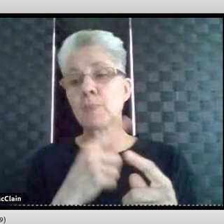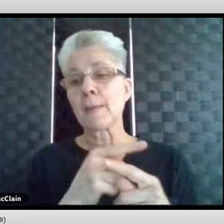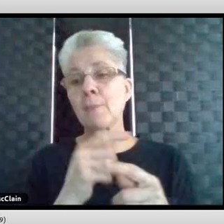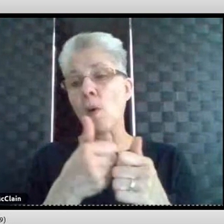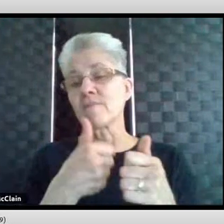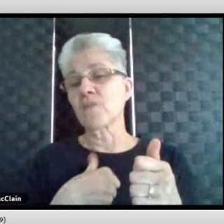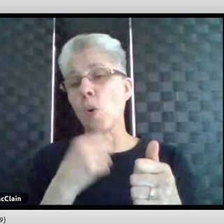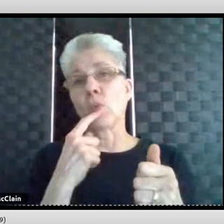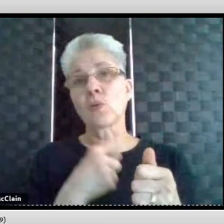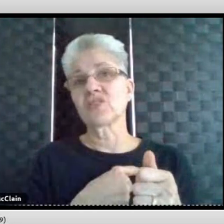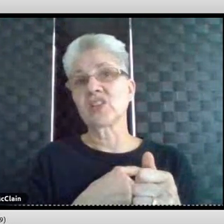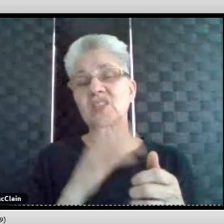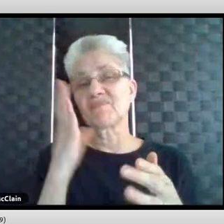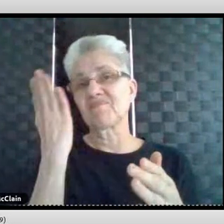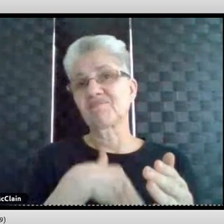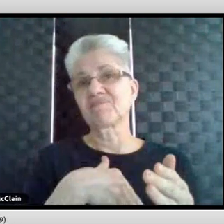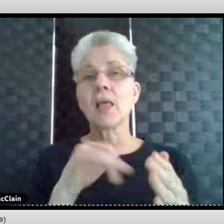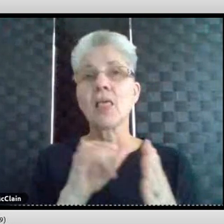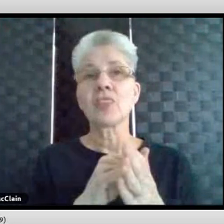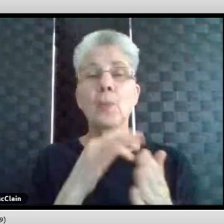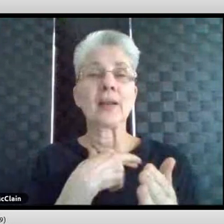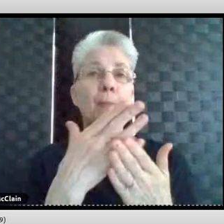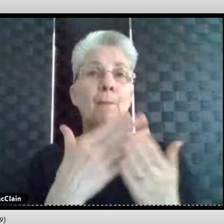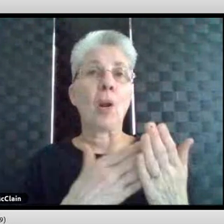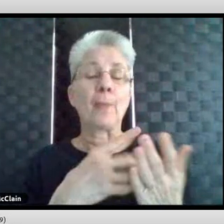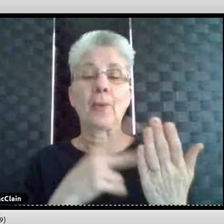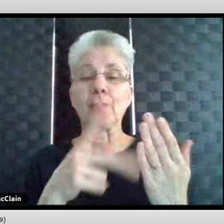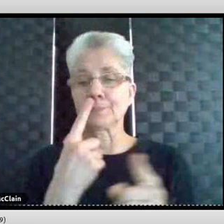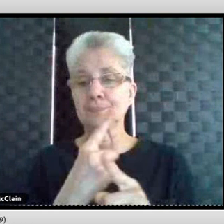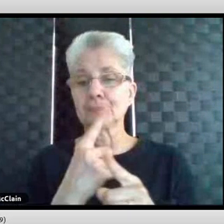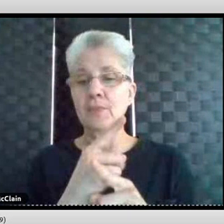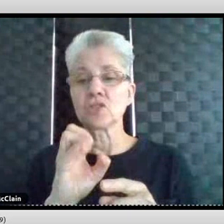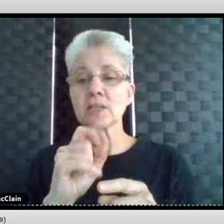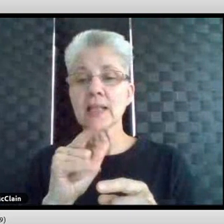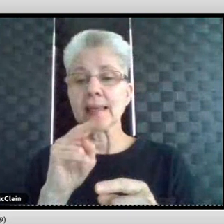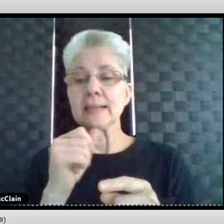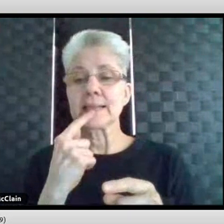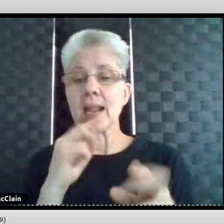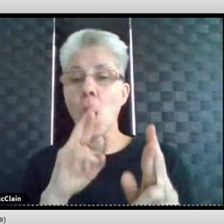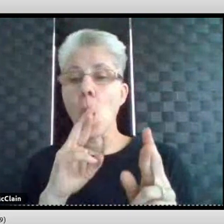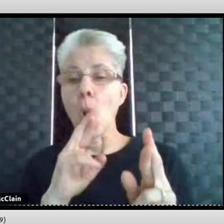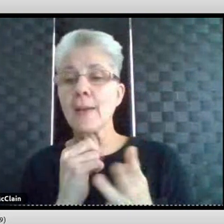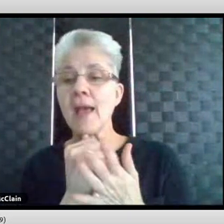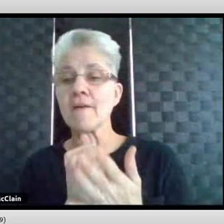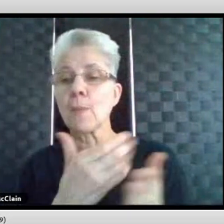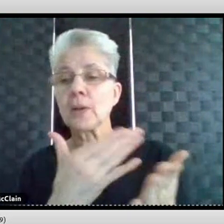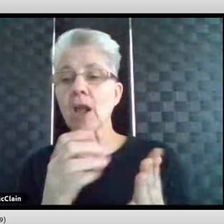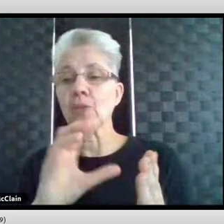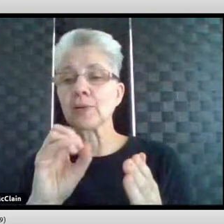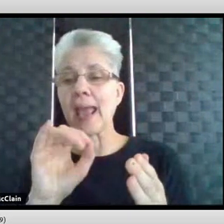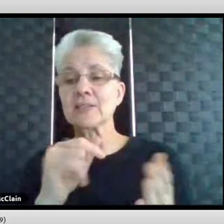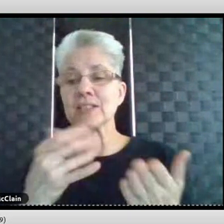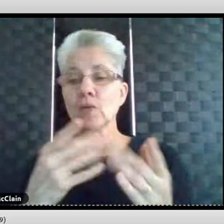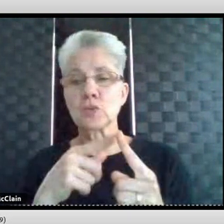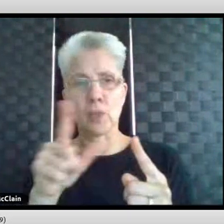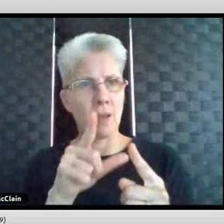or will just skip the religious aspect of the program." Absolutely. Josalina said, "I hope that helped, Elizabeth." "Bring other county services to the library." Sure.